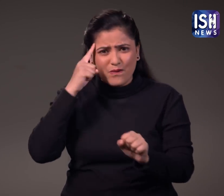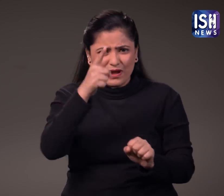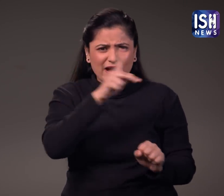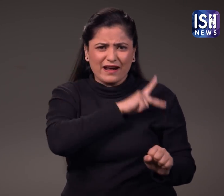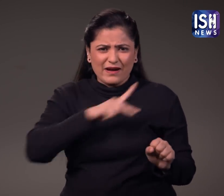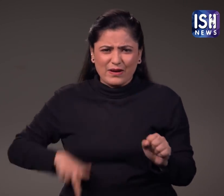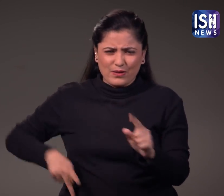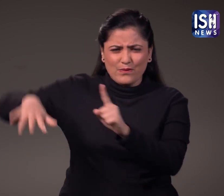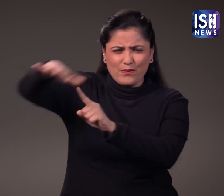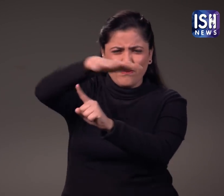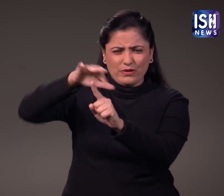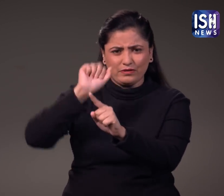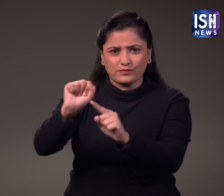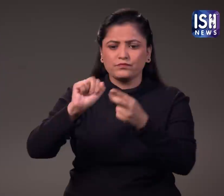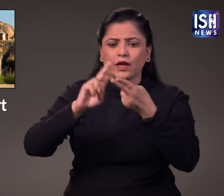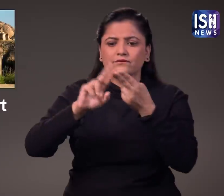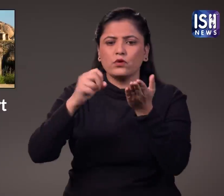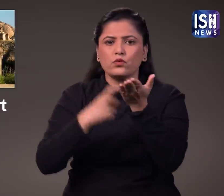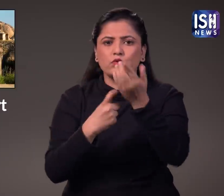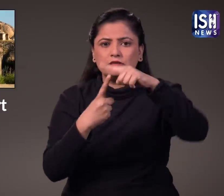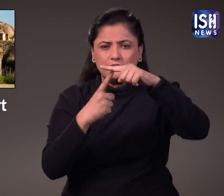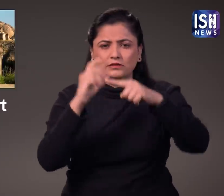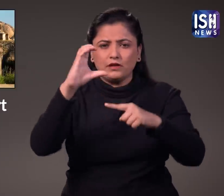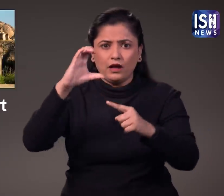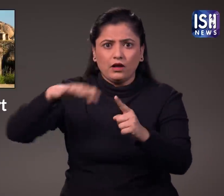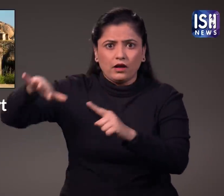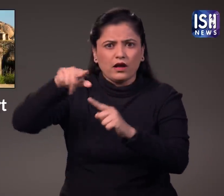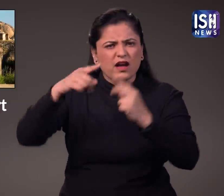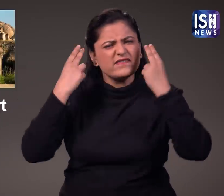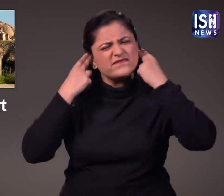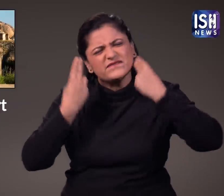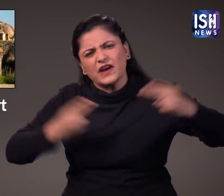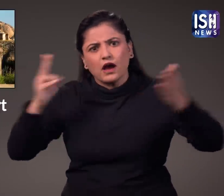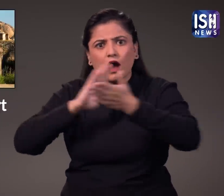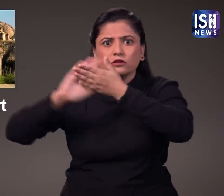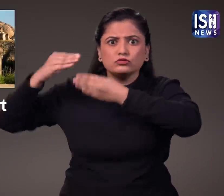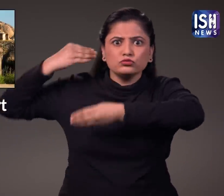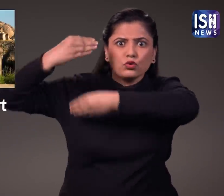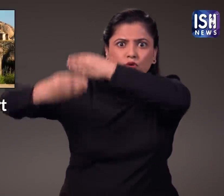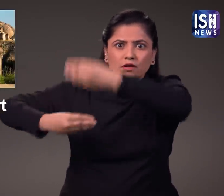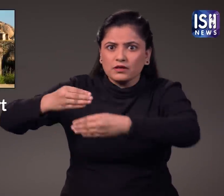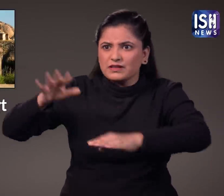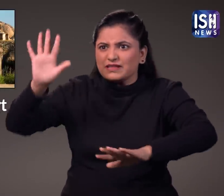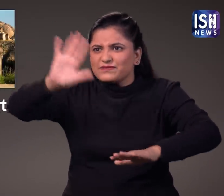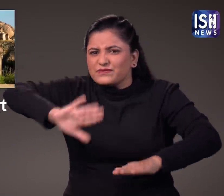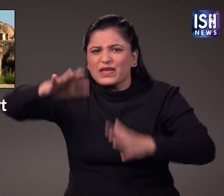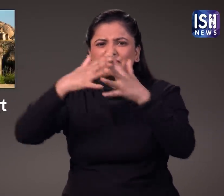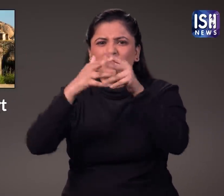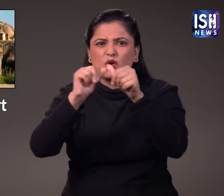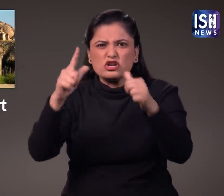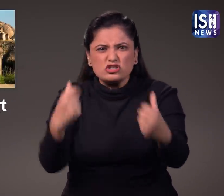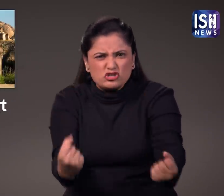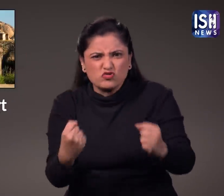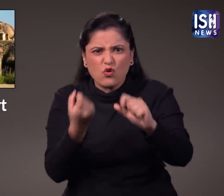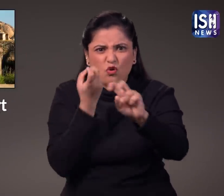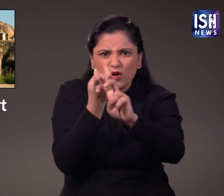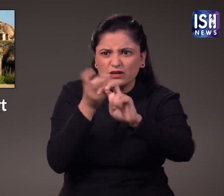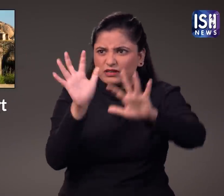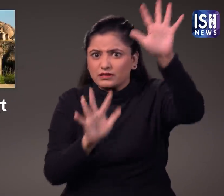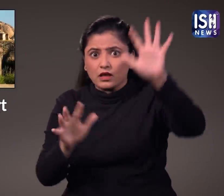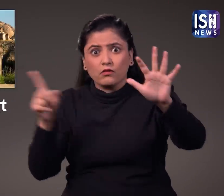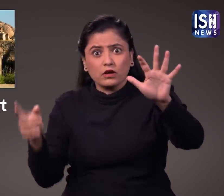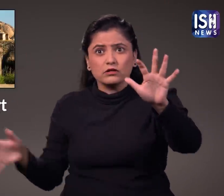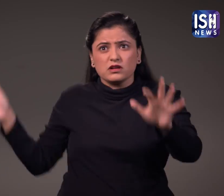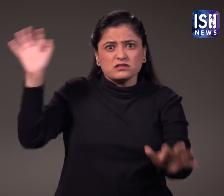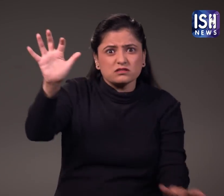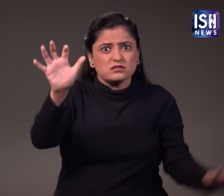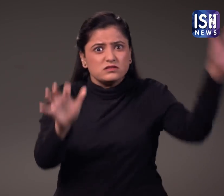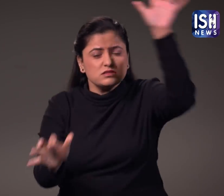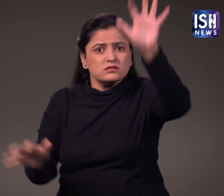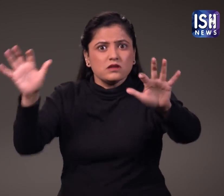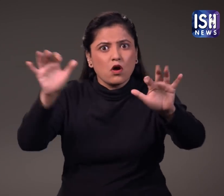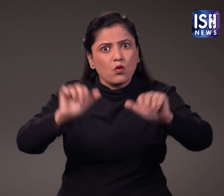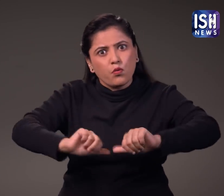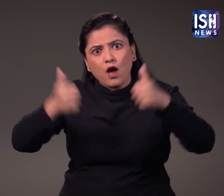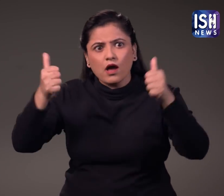He has climbs the walls at the historically famous Chitradurga Fort in Karnataka